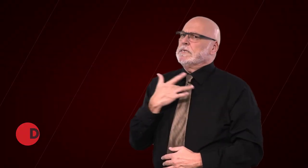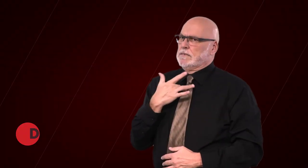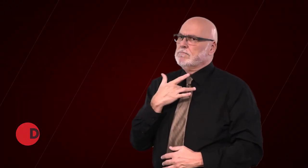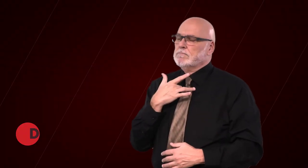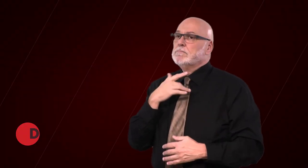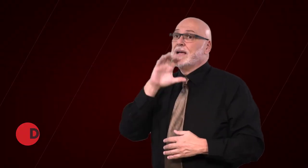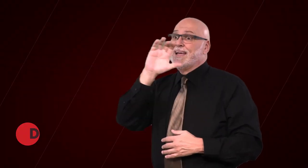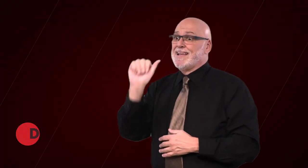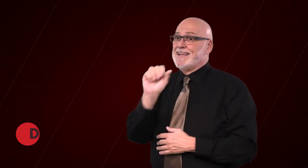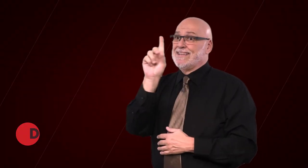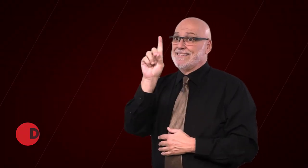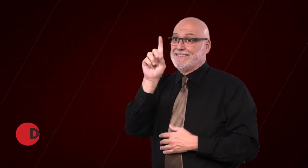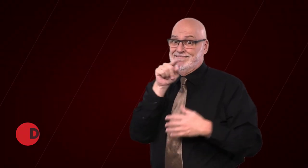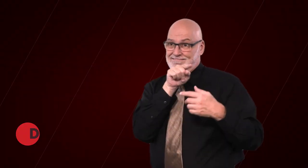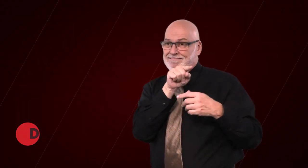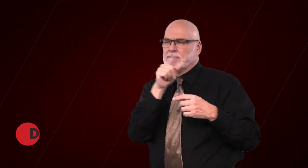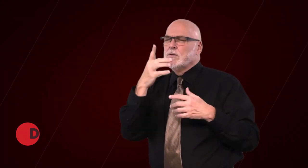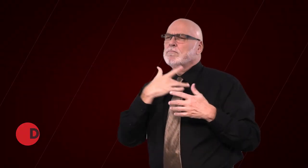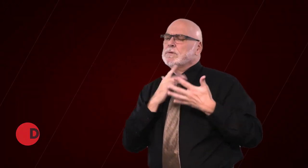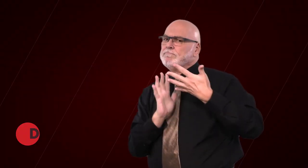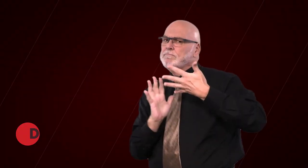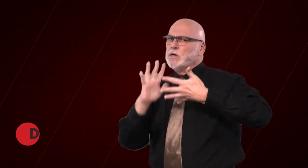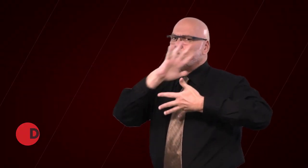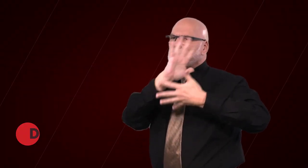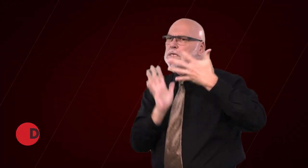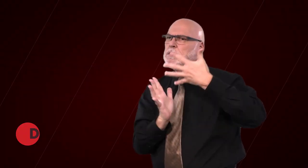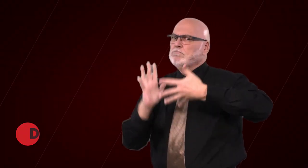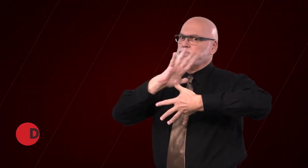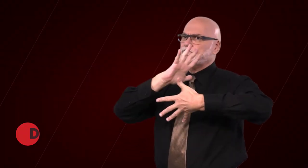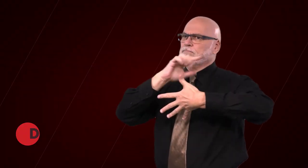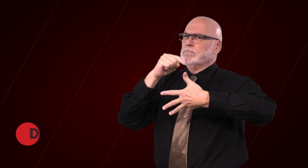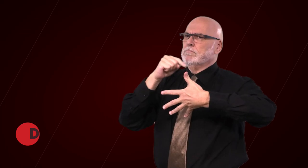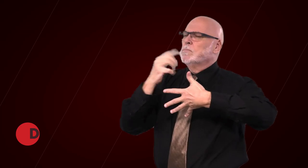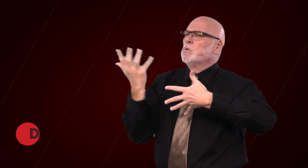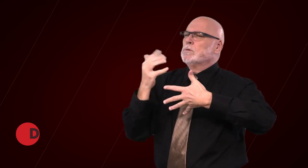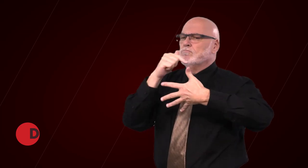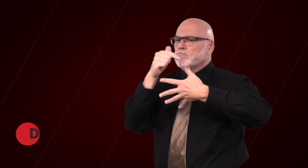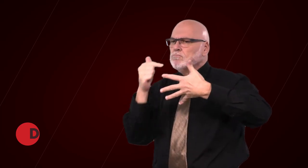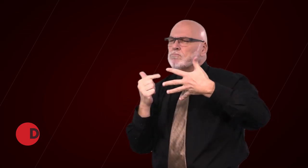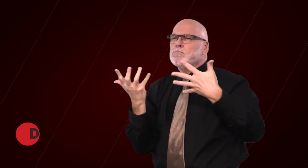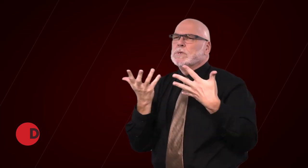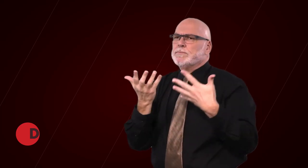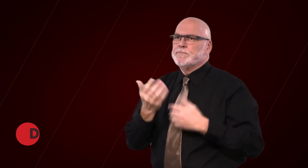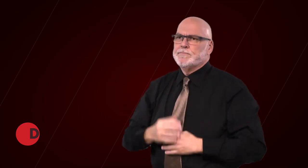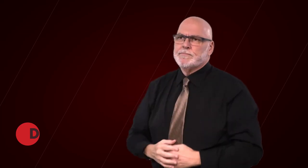[Anselmo]: What are your priorities for CAD?